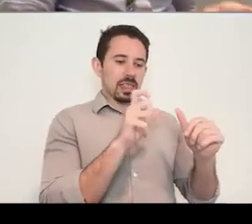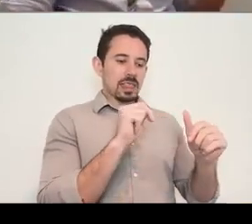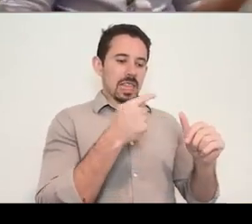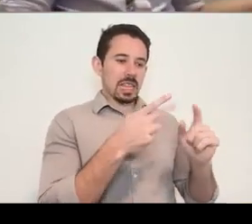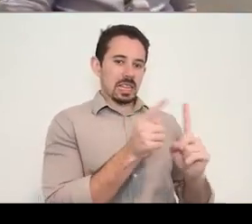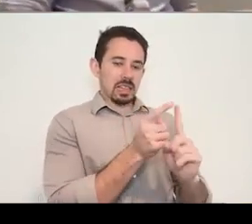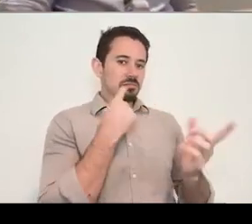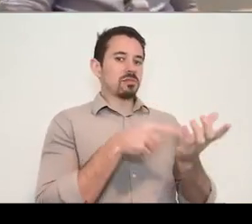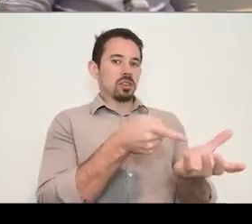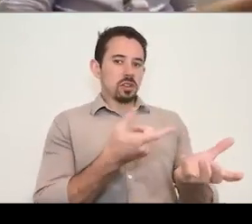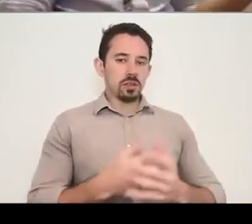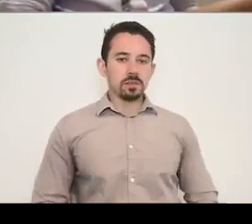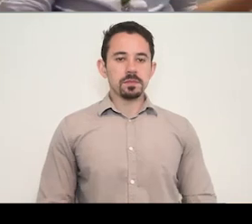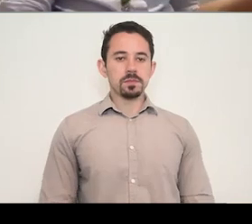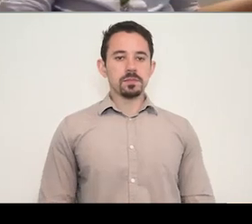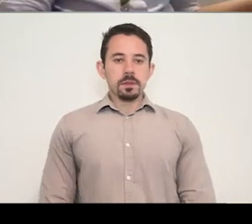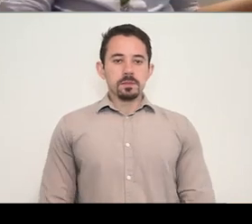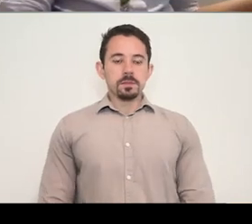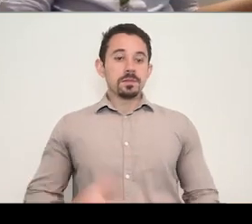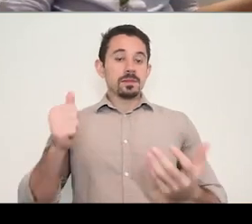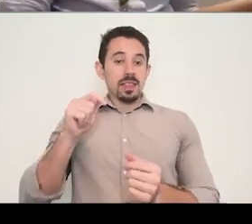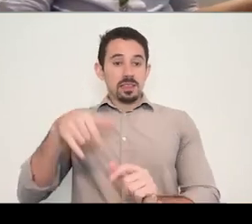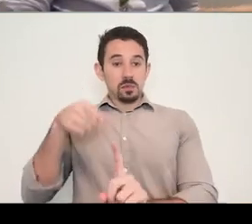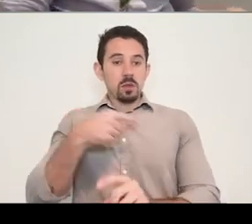and is responsible for generating low molecular weight secreted Pel,